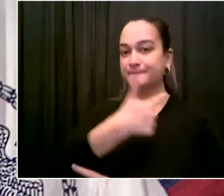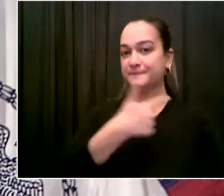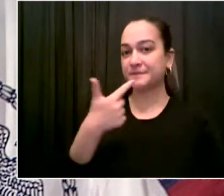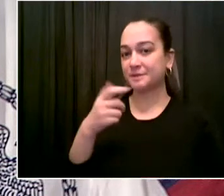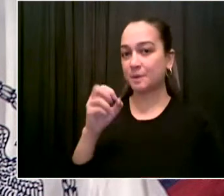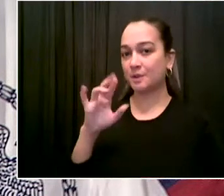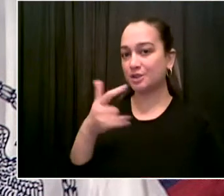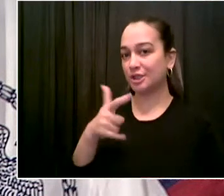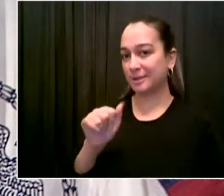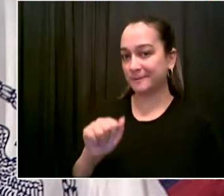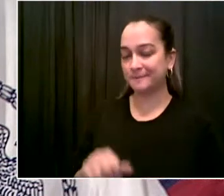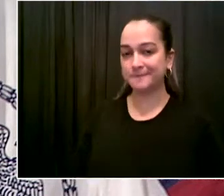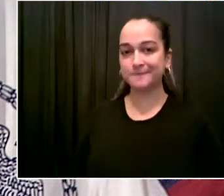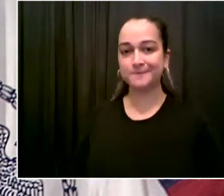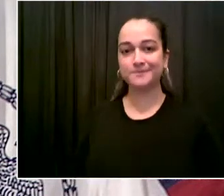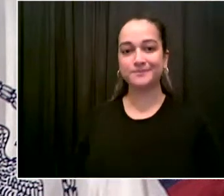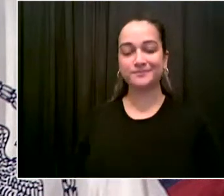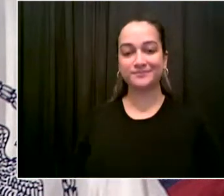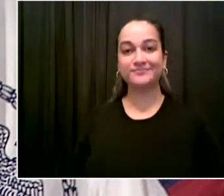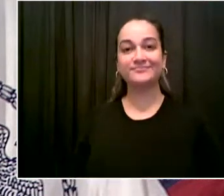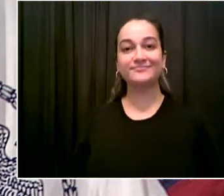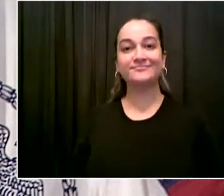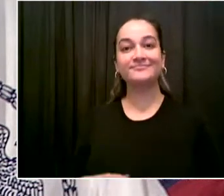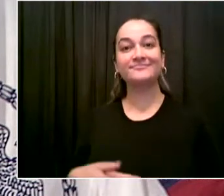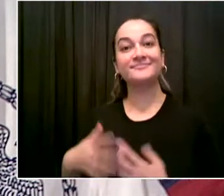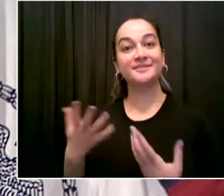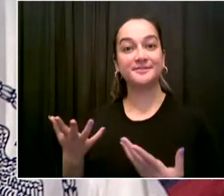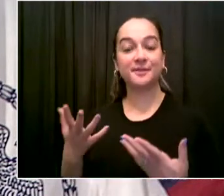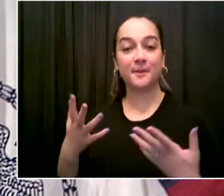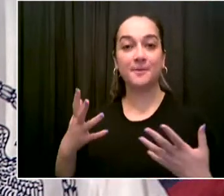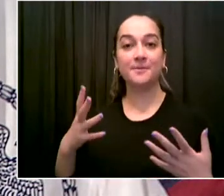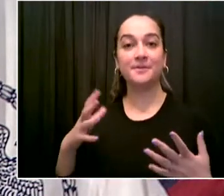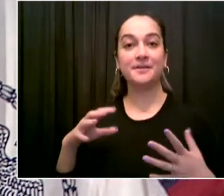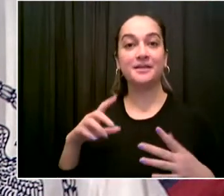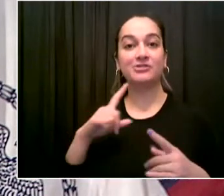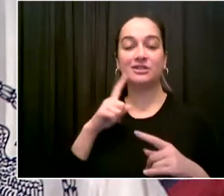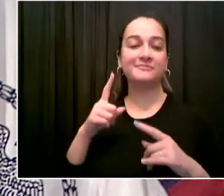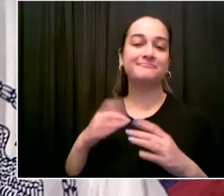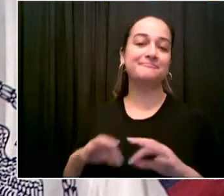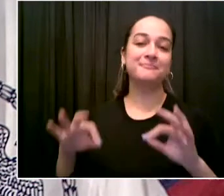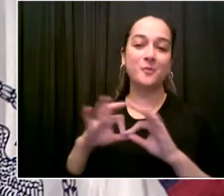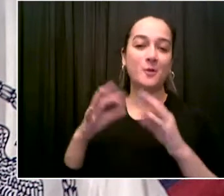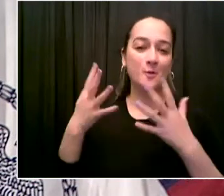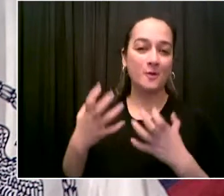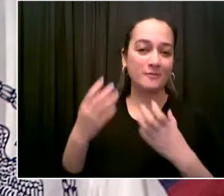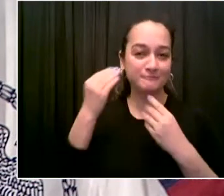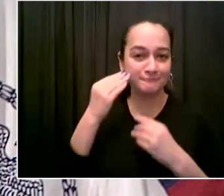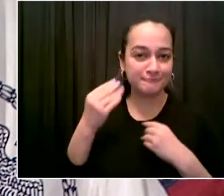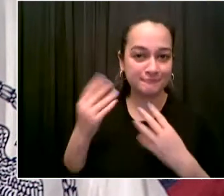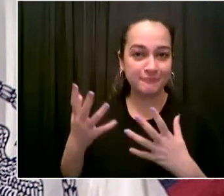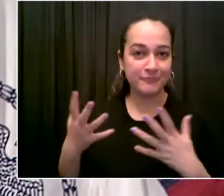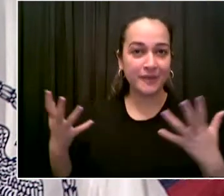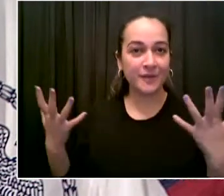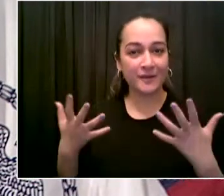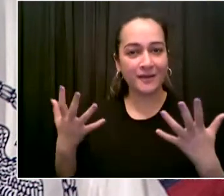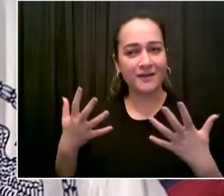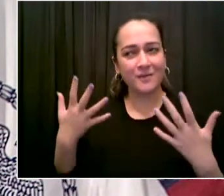CAN SPEAK FROM THE HEART.